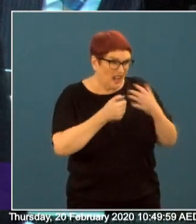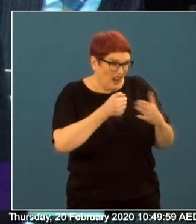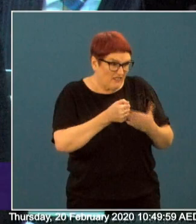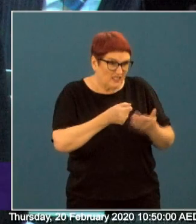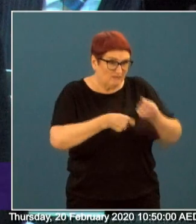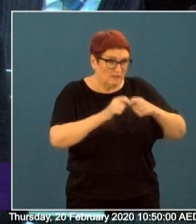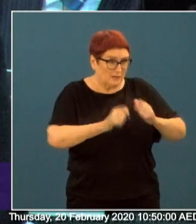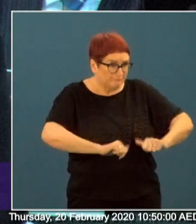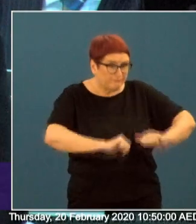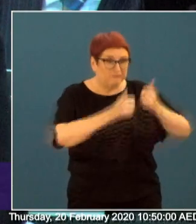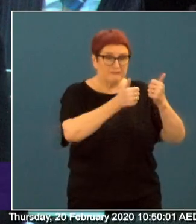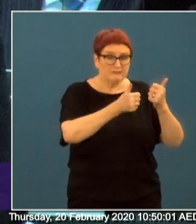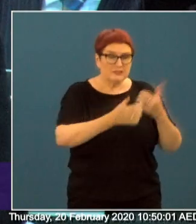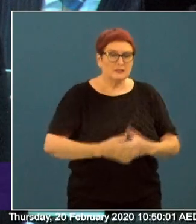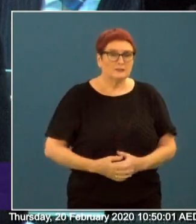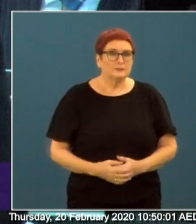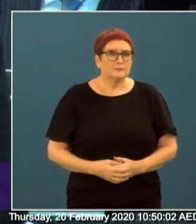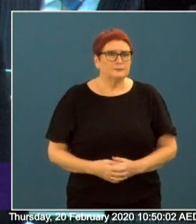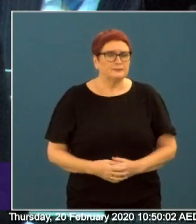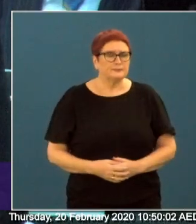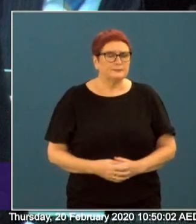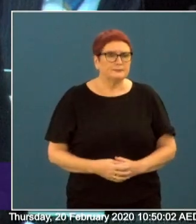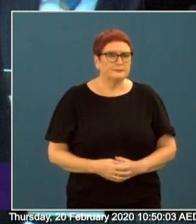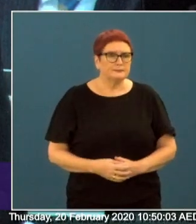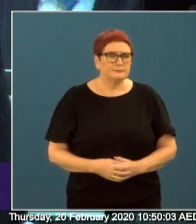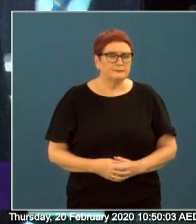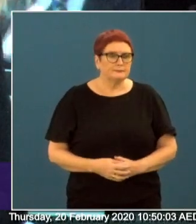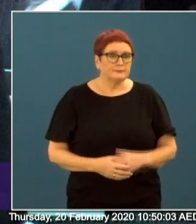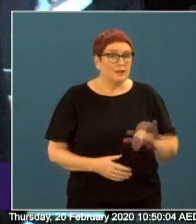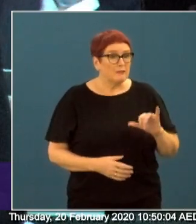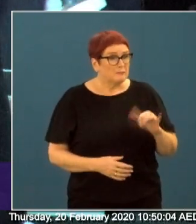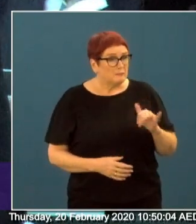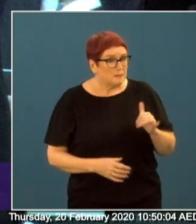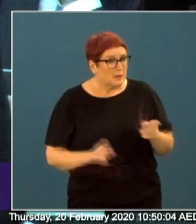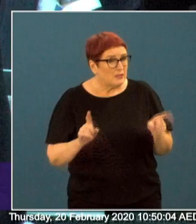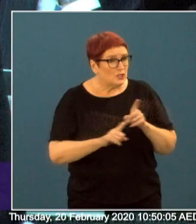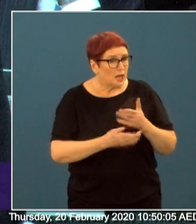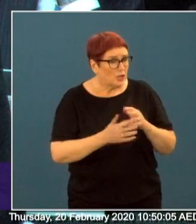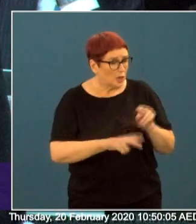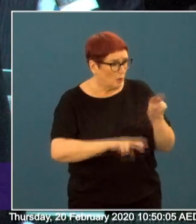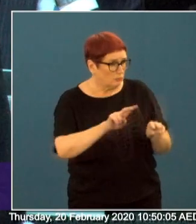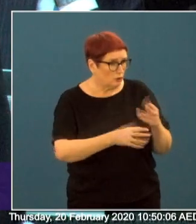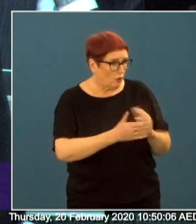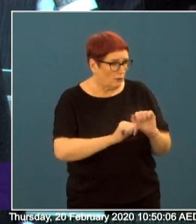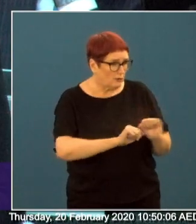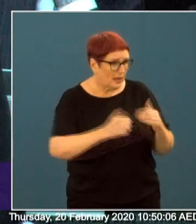might skew the way in which we look at health concerns and health conditions of people with intellectual disability.